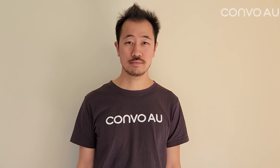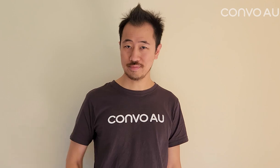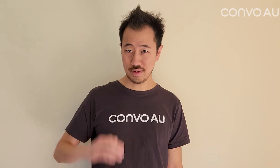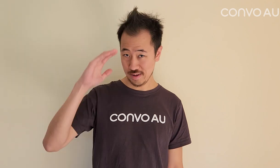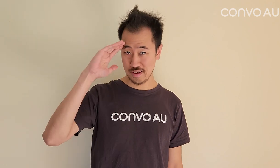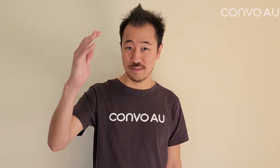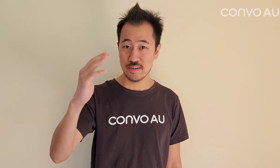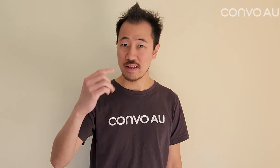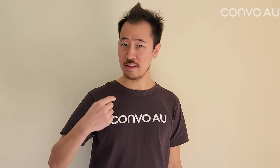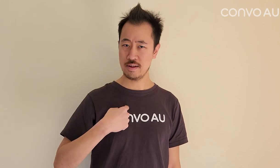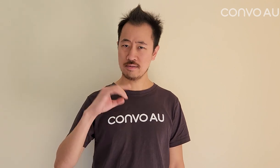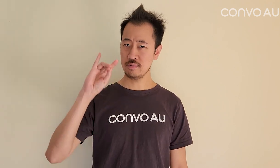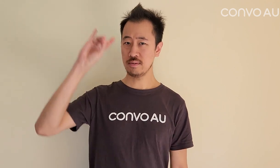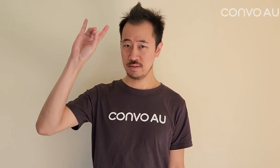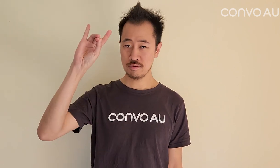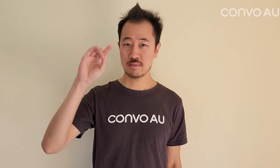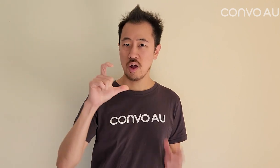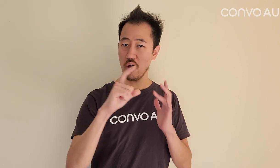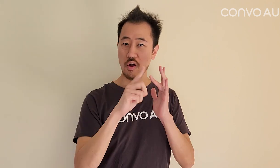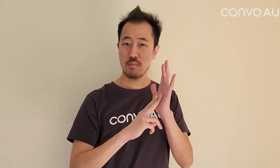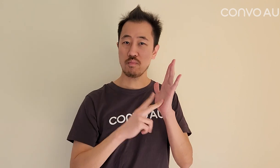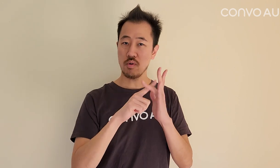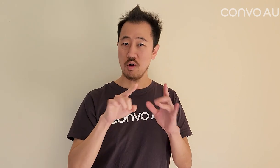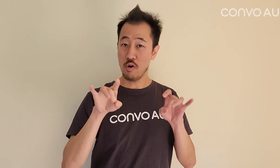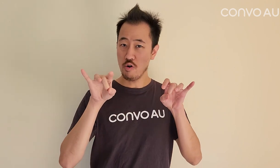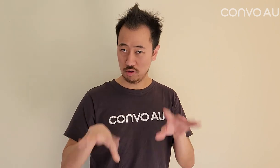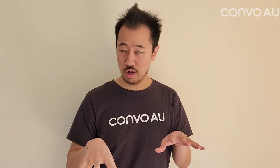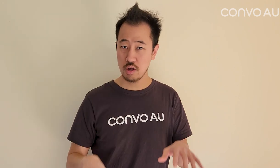Hey, I'm SaengJae from Convo Australia!